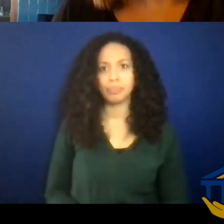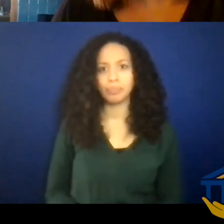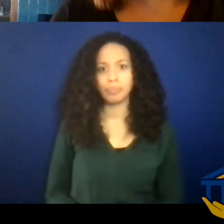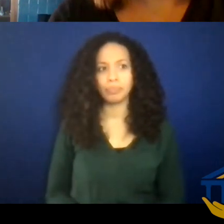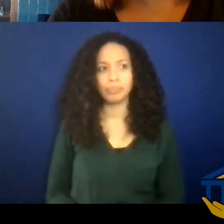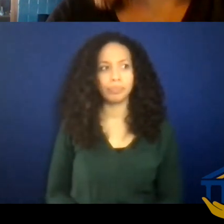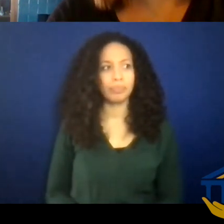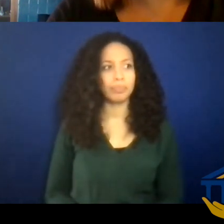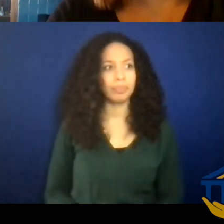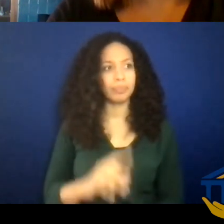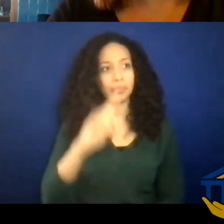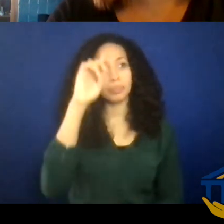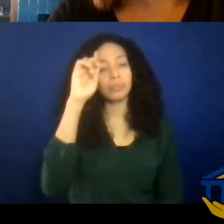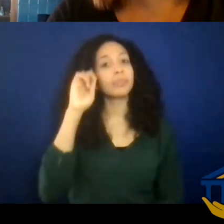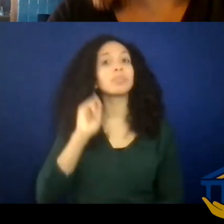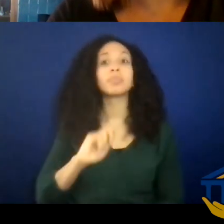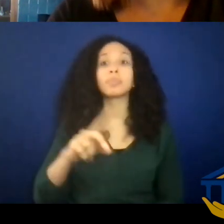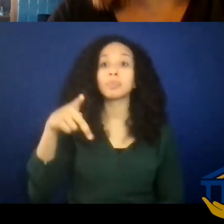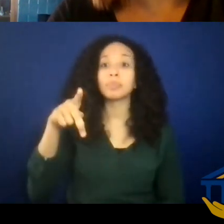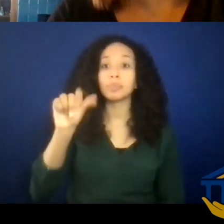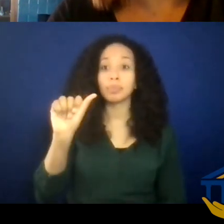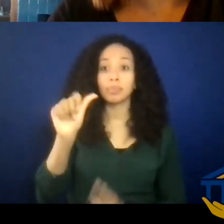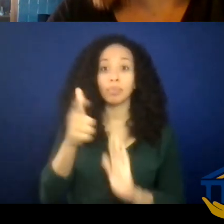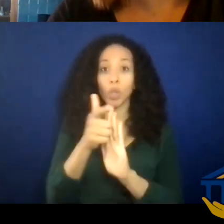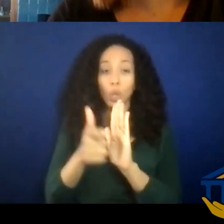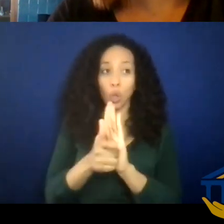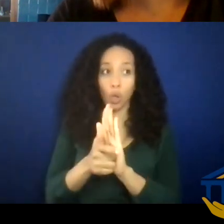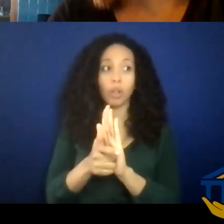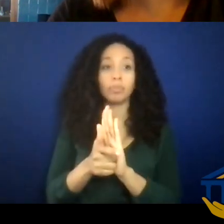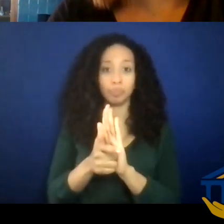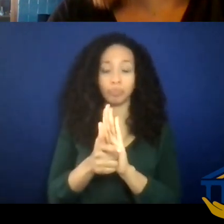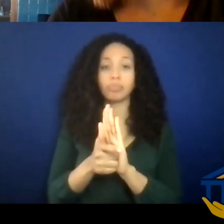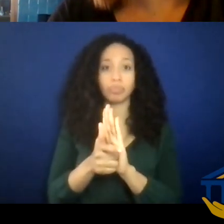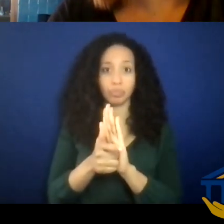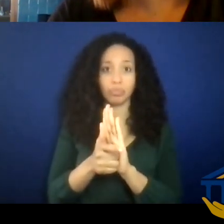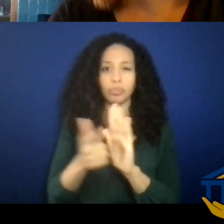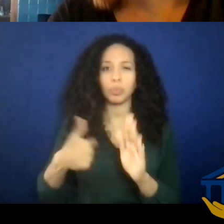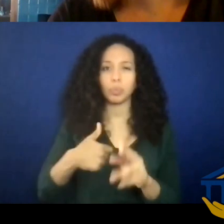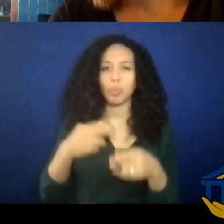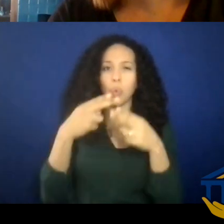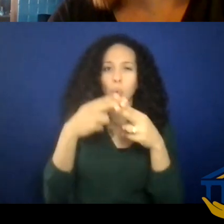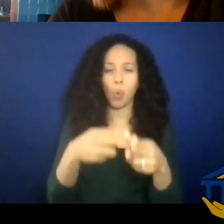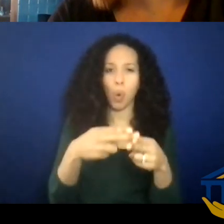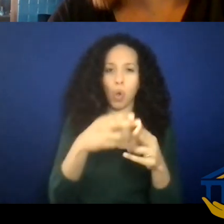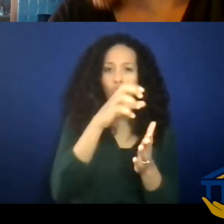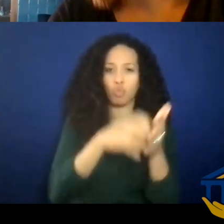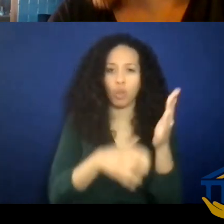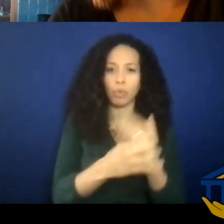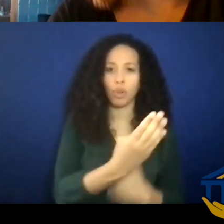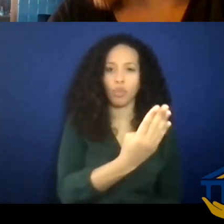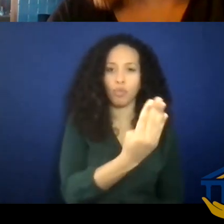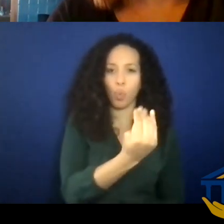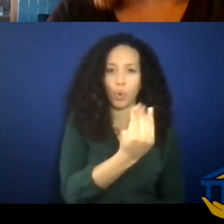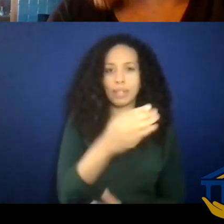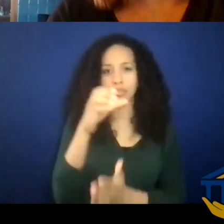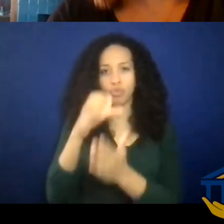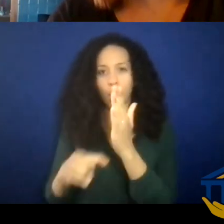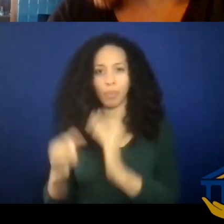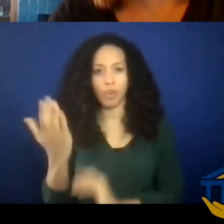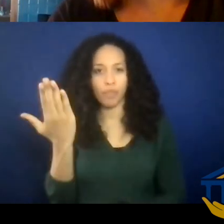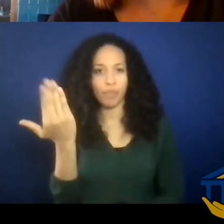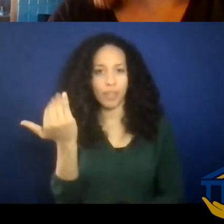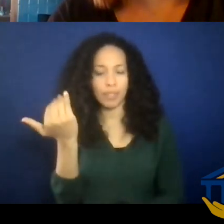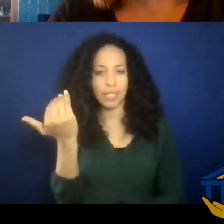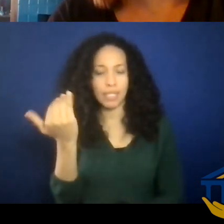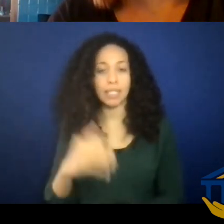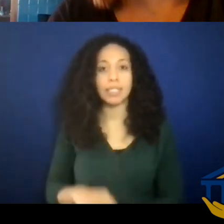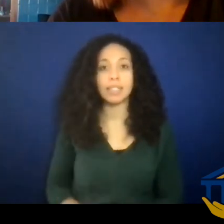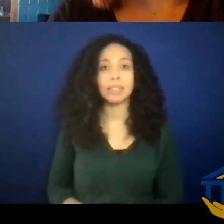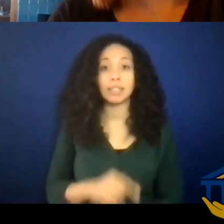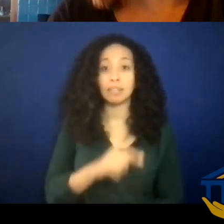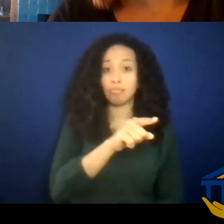Pennsylvania's laws, um, we refer to as chapter 14 and Chapter 15. Chapter 14 is the